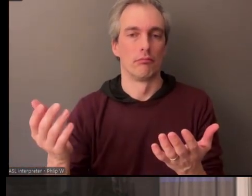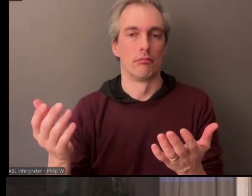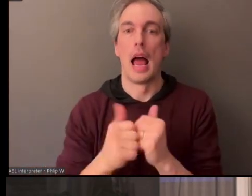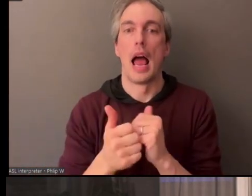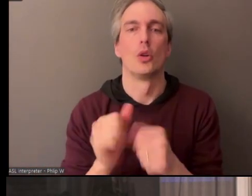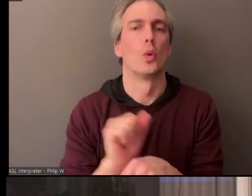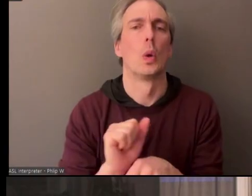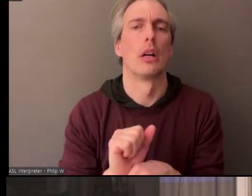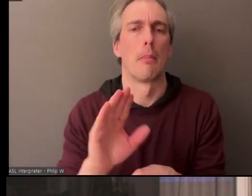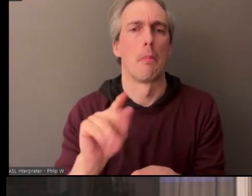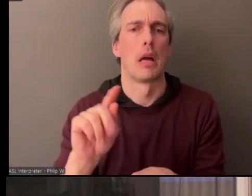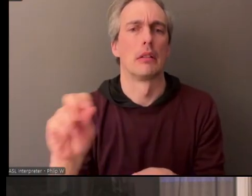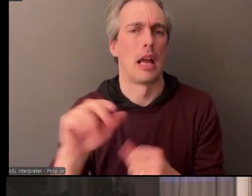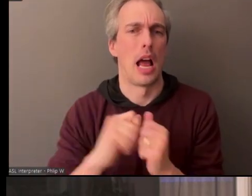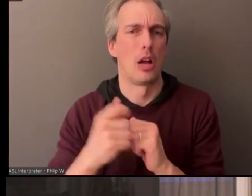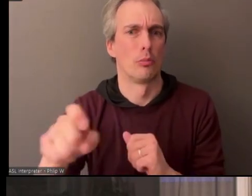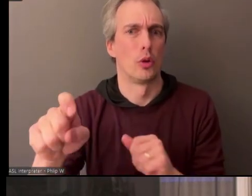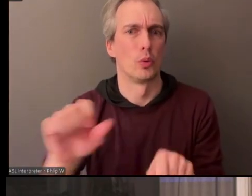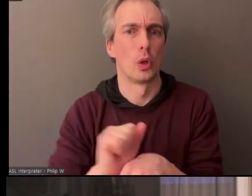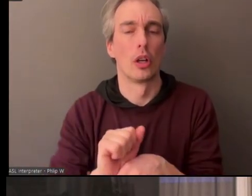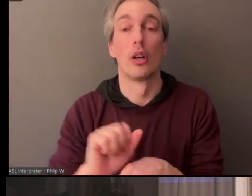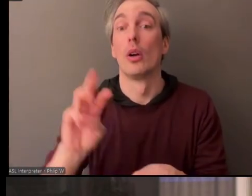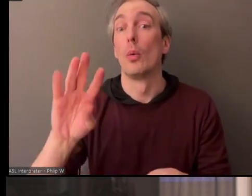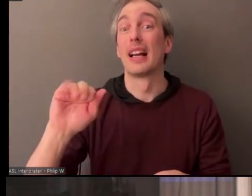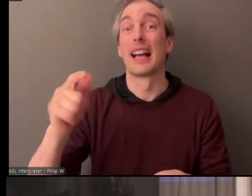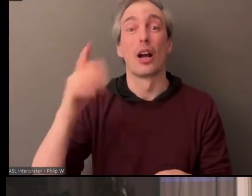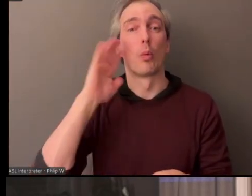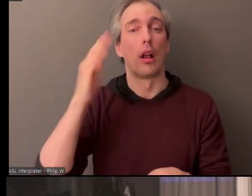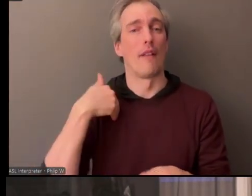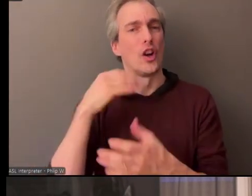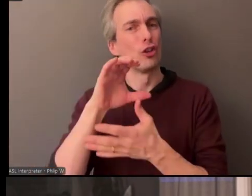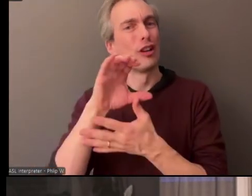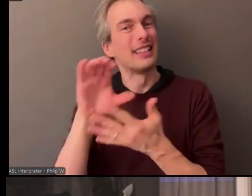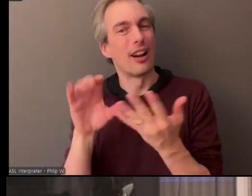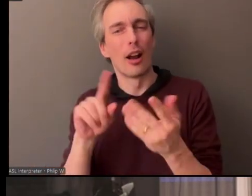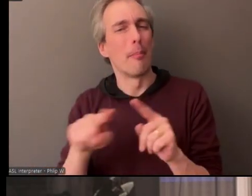So... We looked at an example of acceptance criteria for keyboard and screen reader.